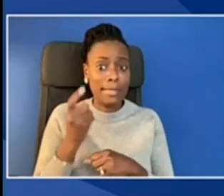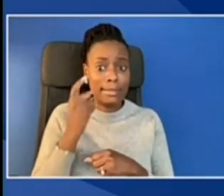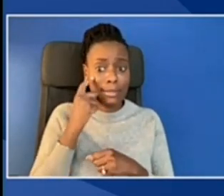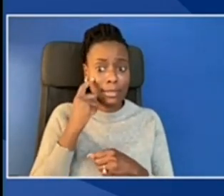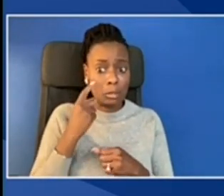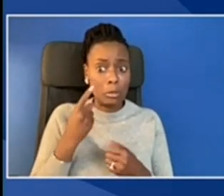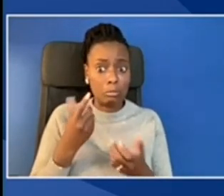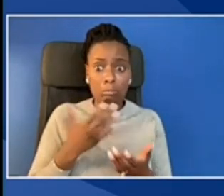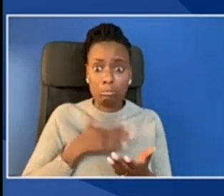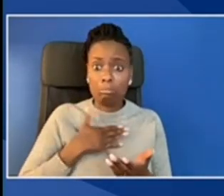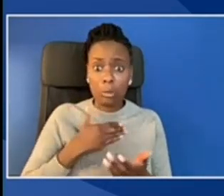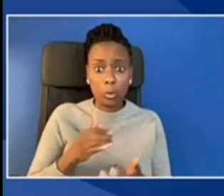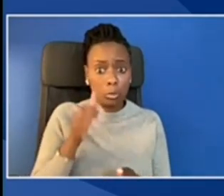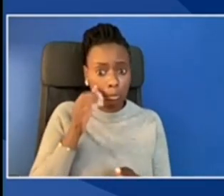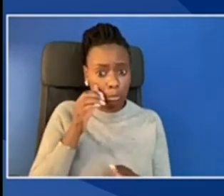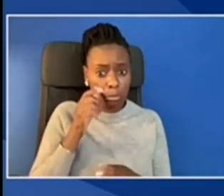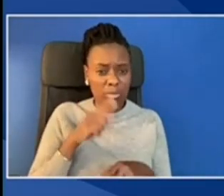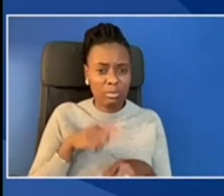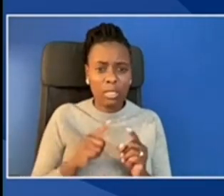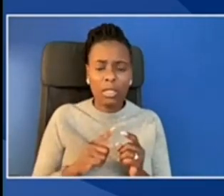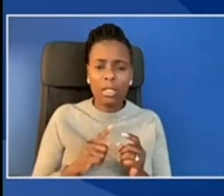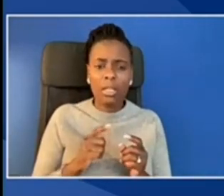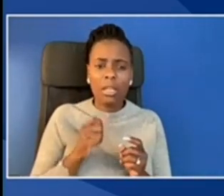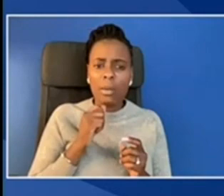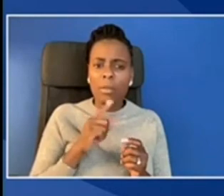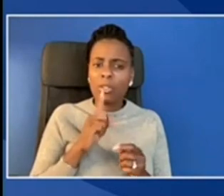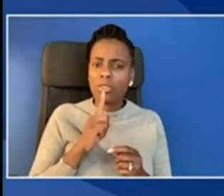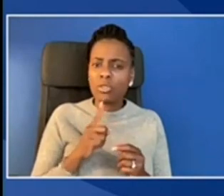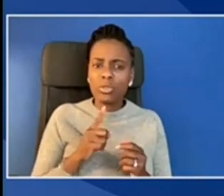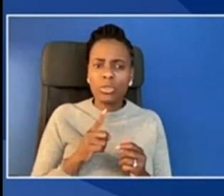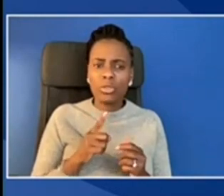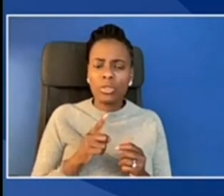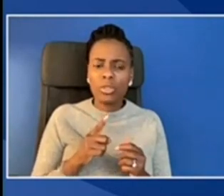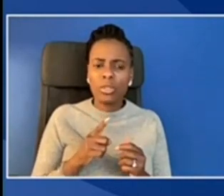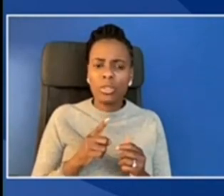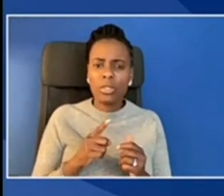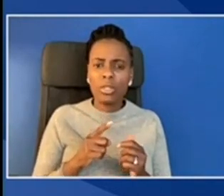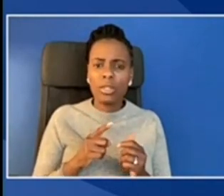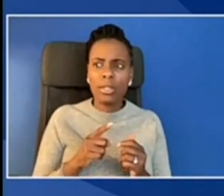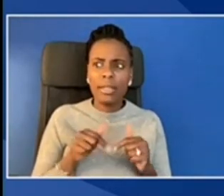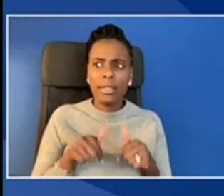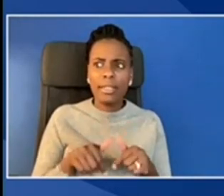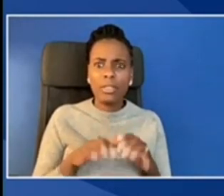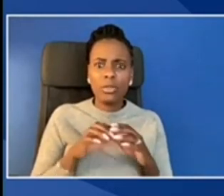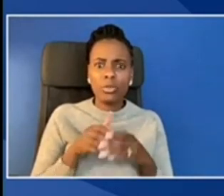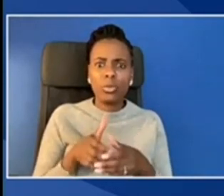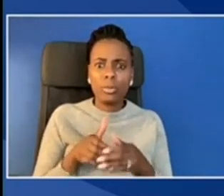how productive a conversation we can have in a vacuum, because I'm not sure that this group is really in a position to say, oh, certain borrowers shouldn't even be